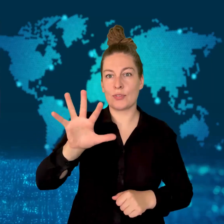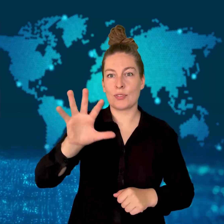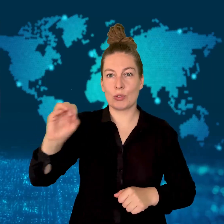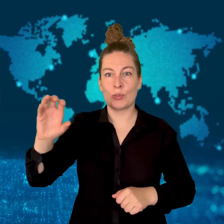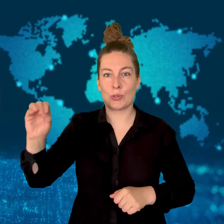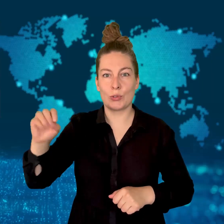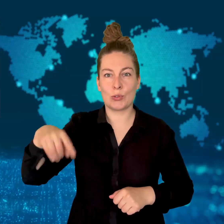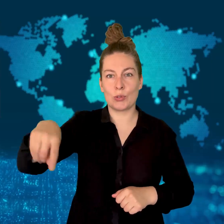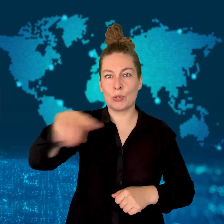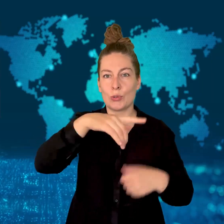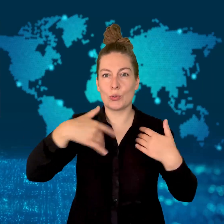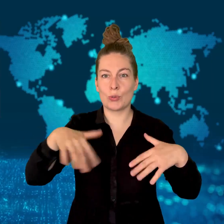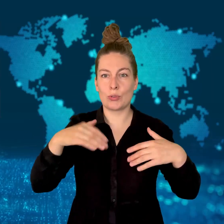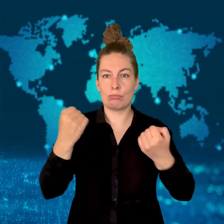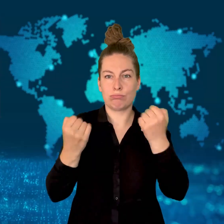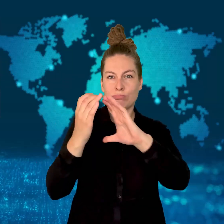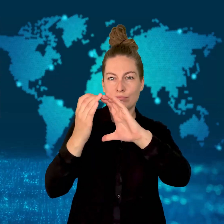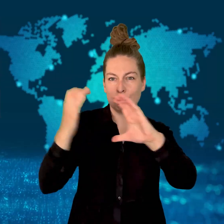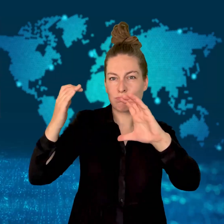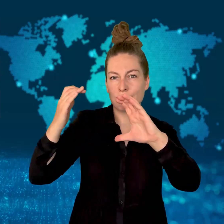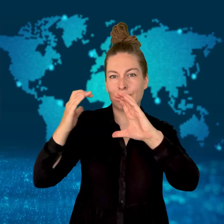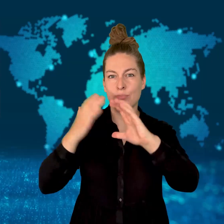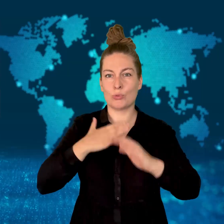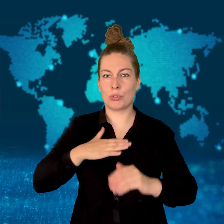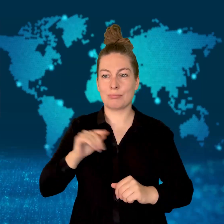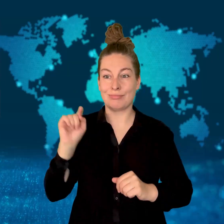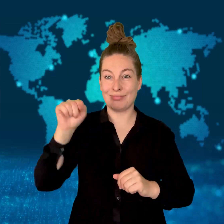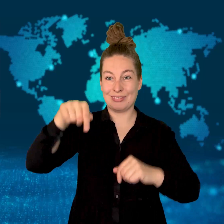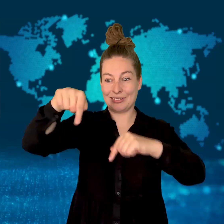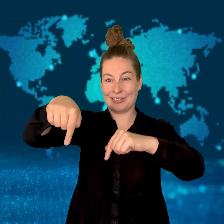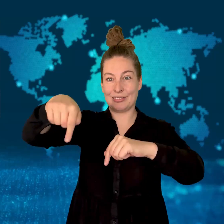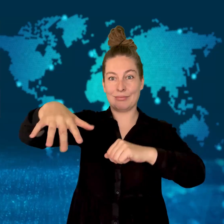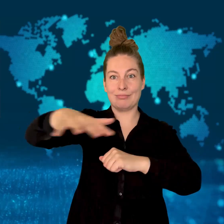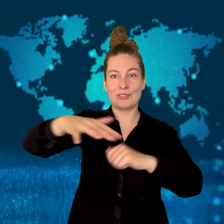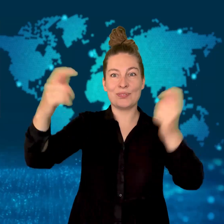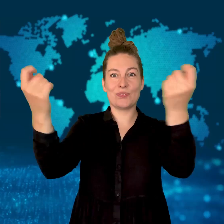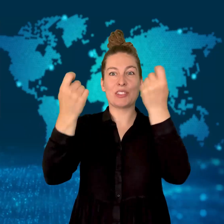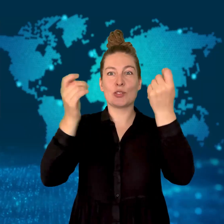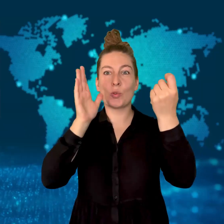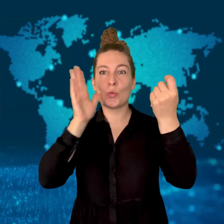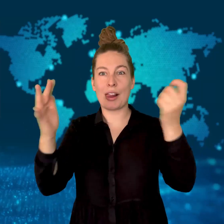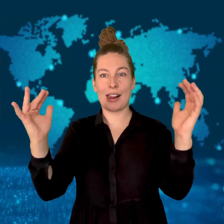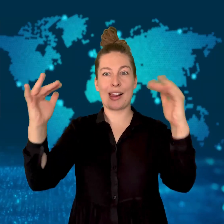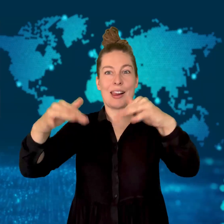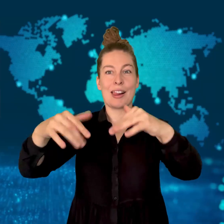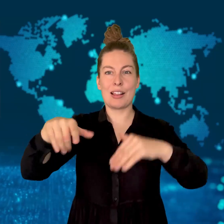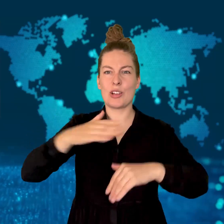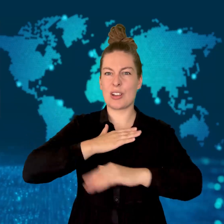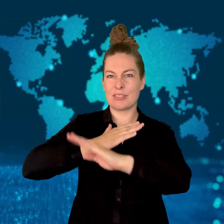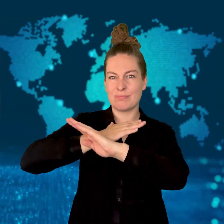when about 500 of officials - led by the mayor - stopped trucks